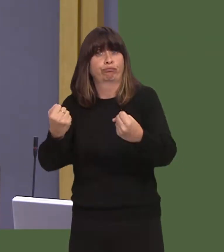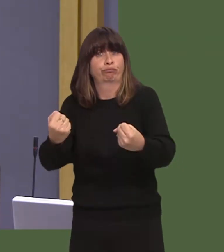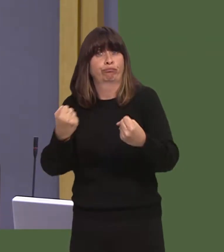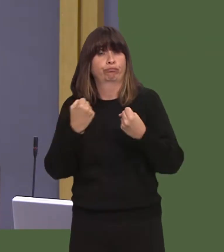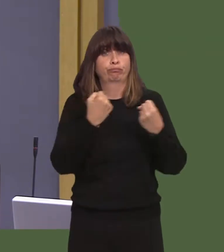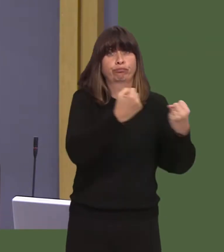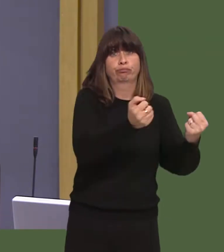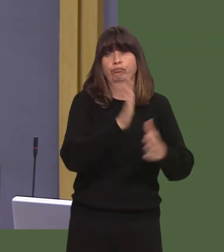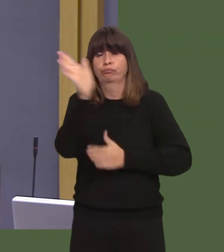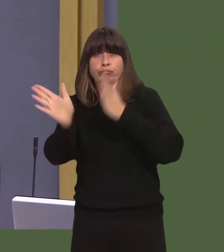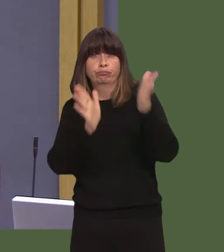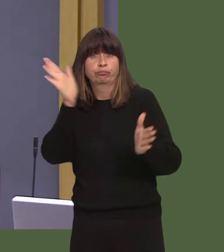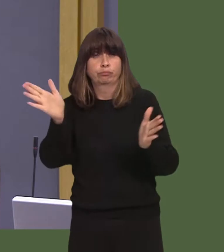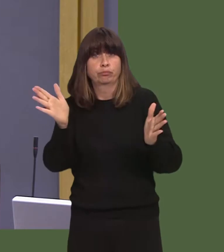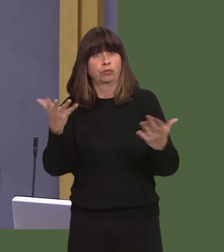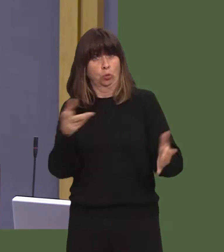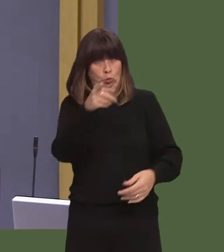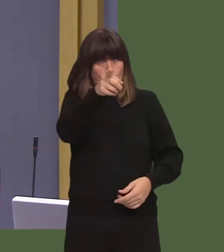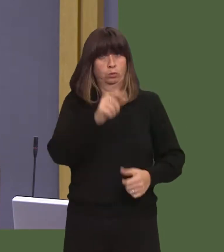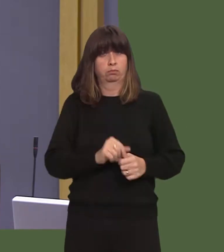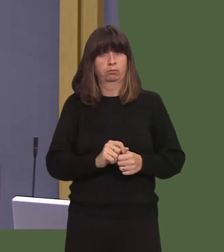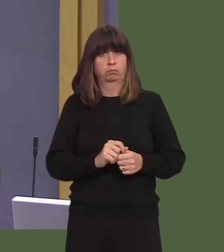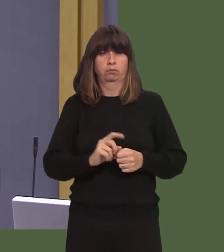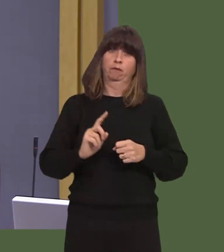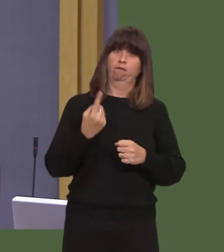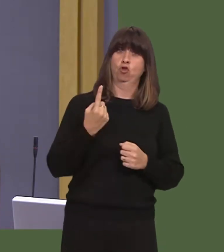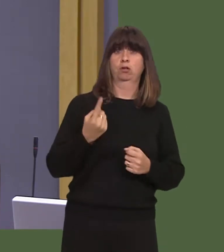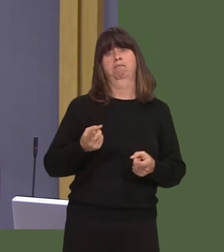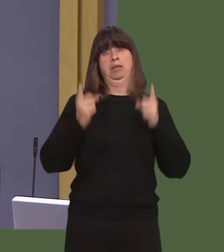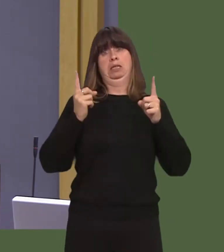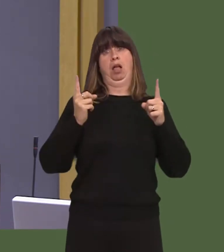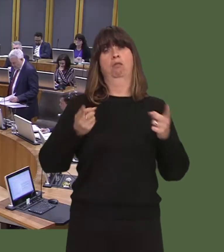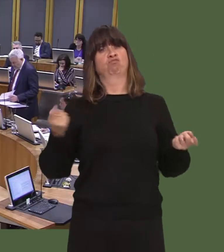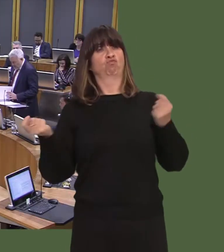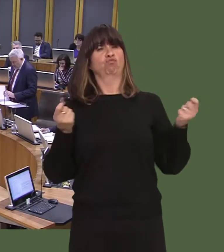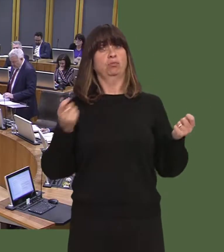So, what practical support can you as First Minister give for pilot schemes of that kind?